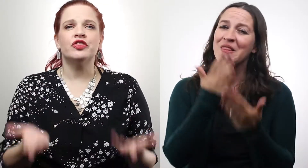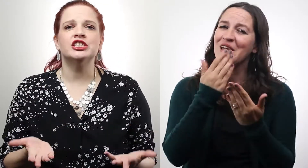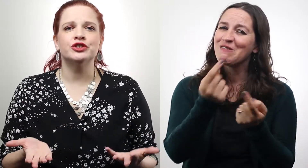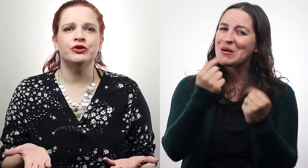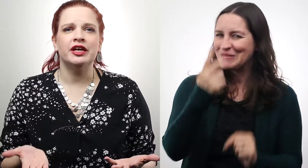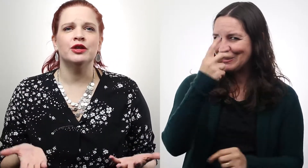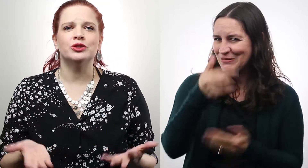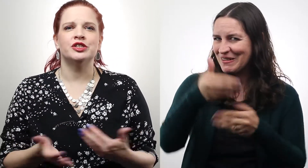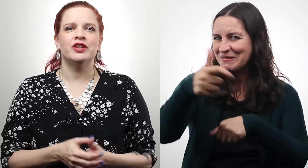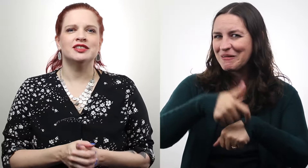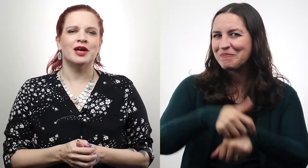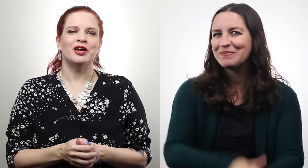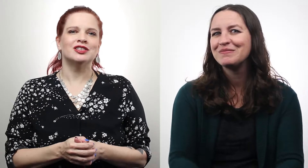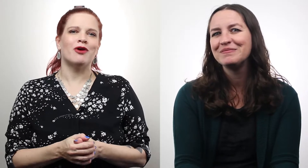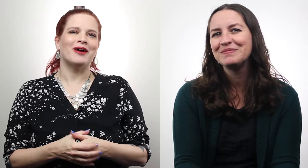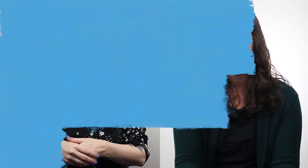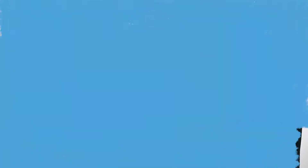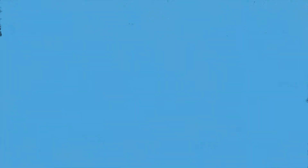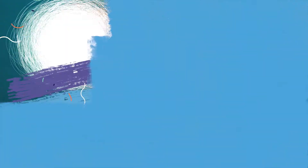So thanks for tuning in. We'll see you next time here at Small Bites!